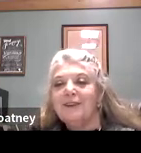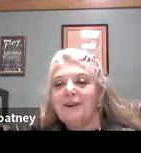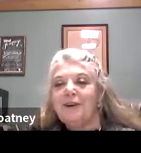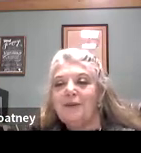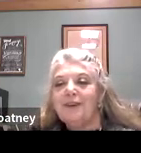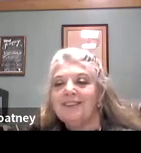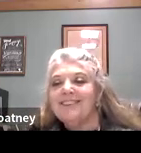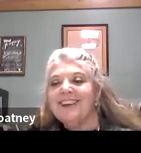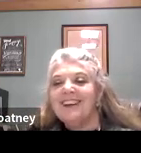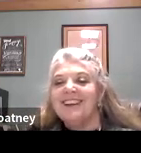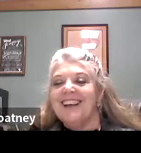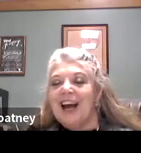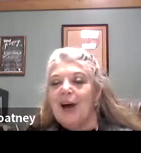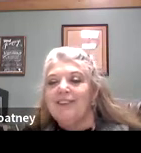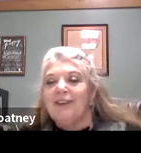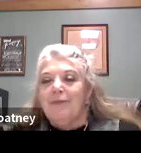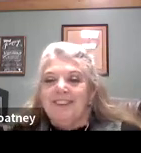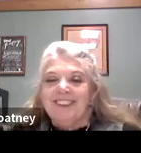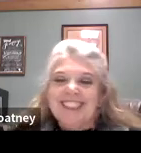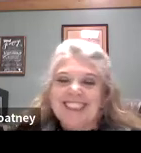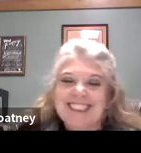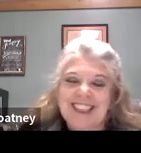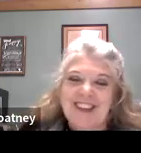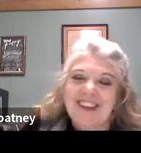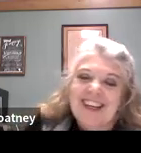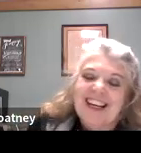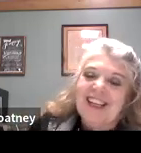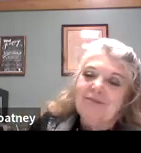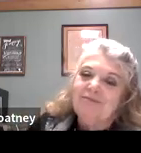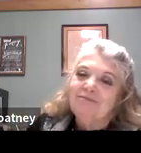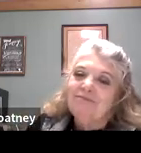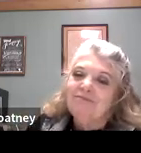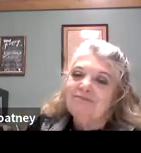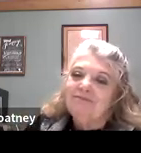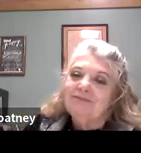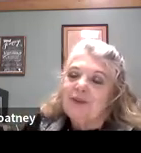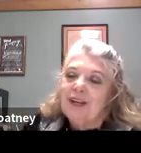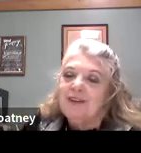However, my passion comes from a life-time of experience. So but I had the SKIL logo up there.